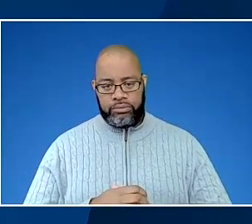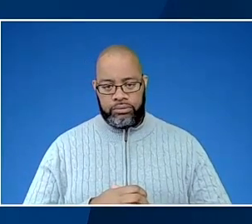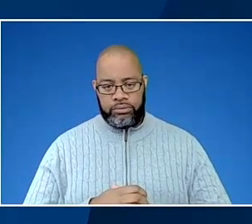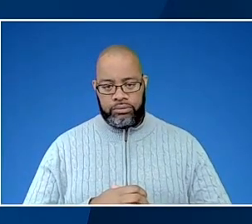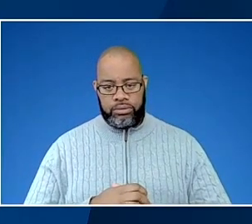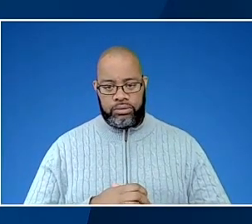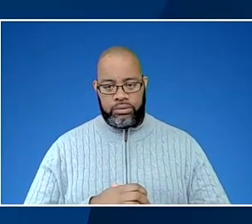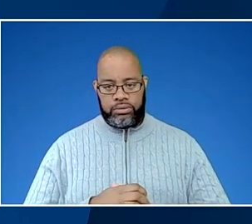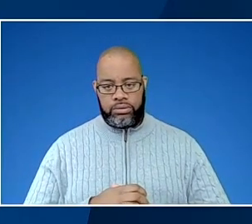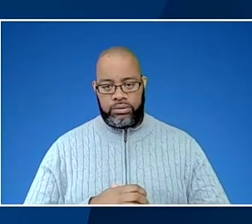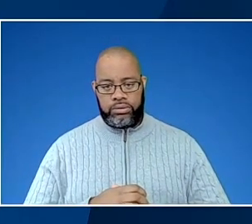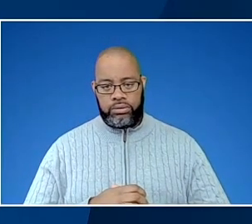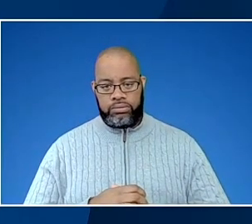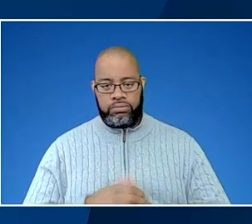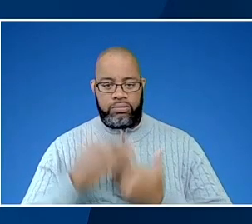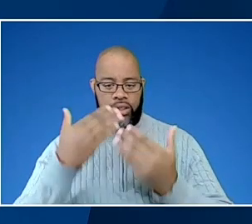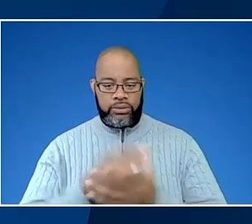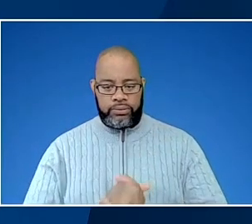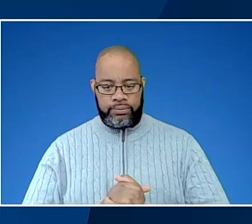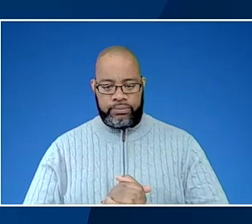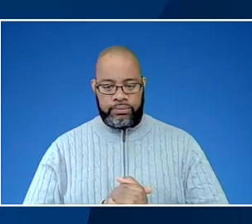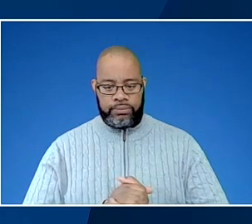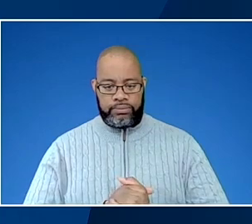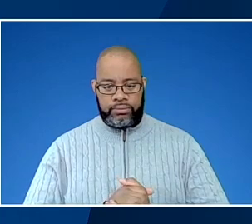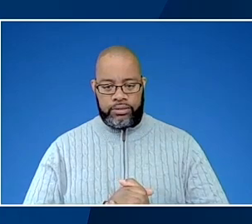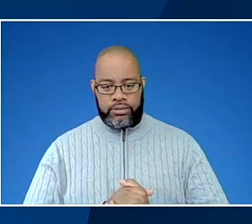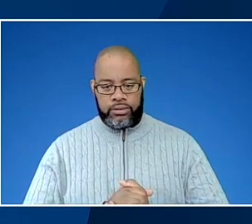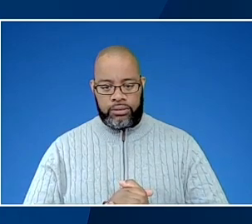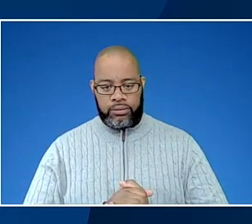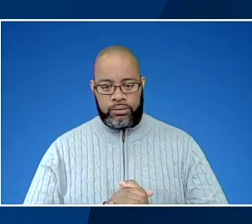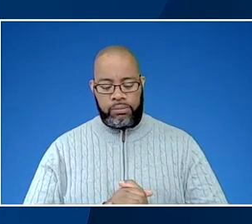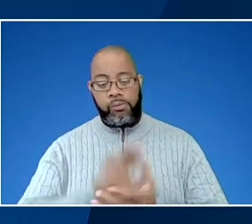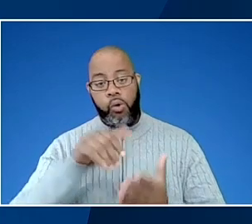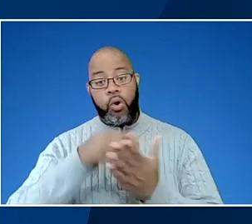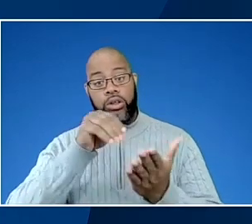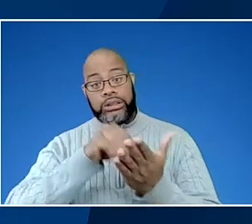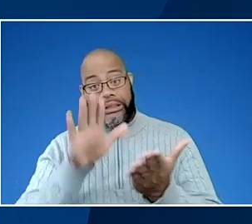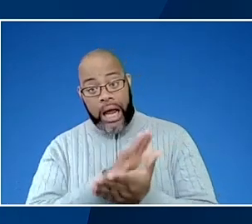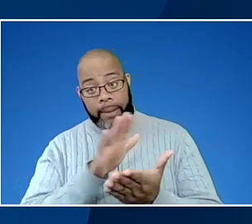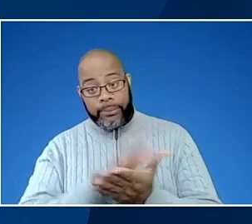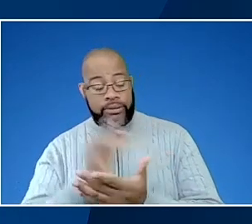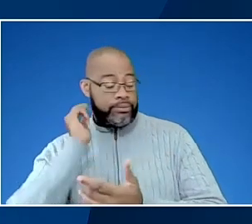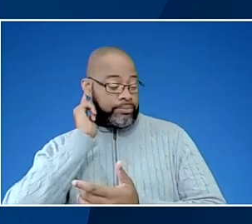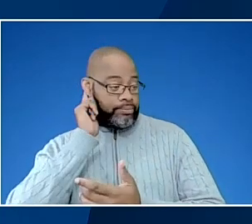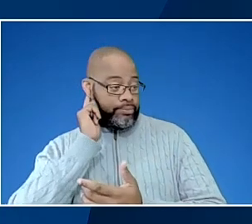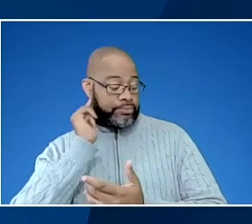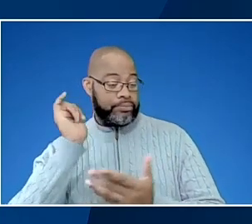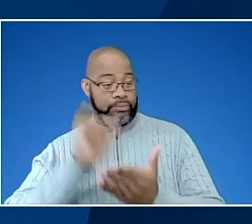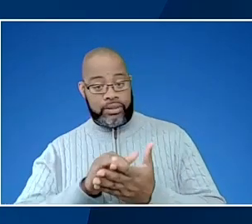Thank you, Michael. Thank you. All the documents that were forwarded to the Department are also on